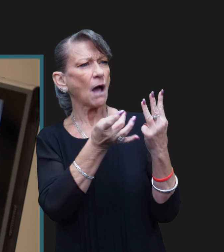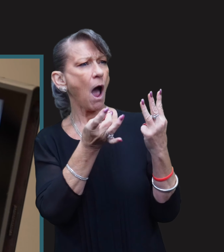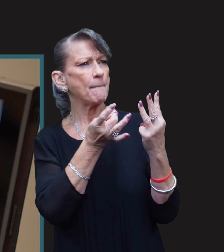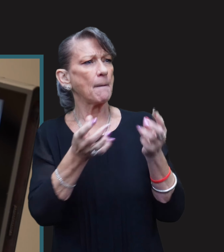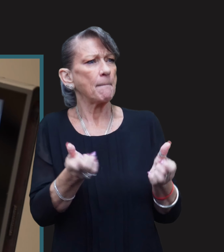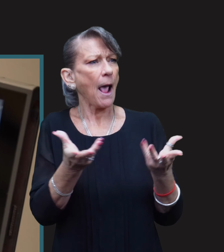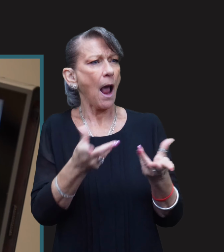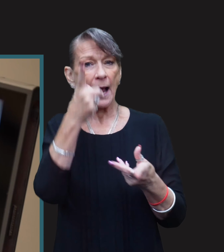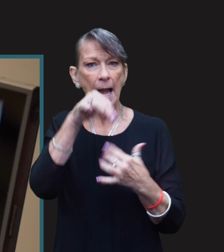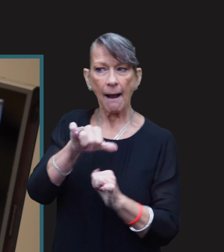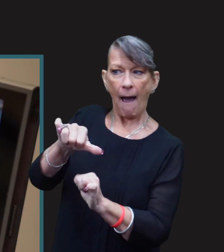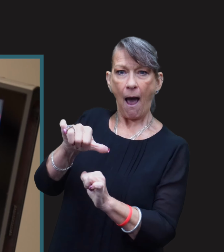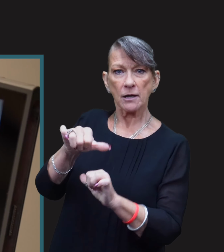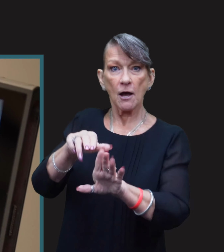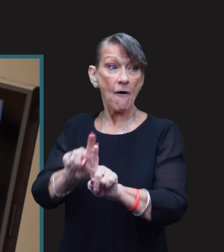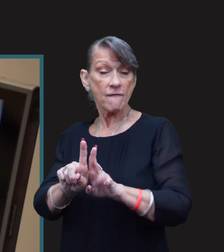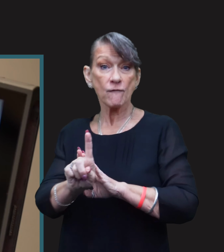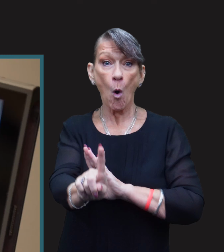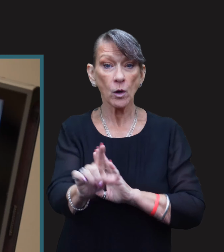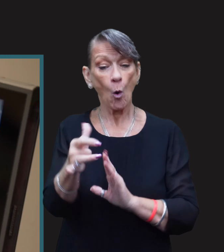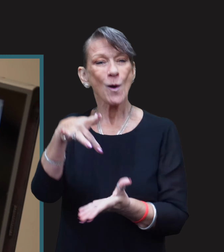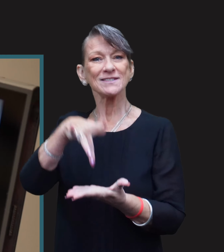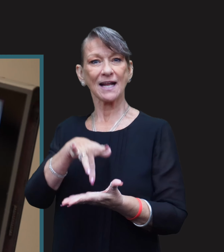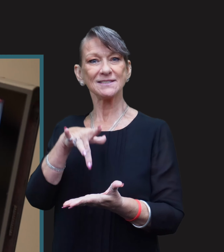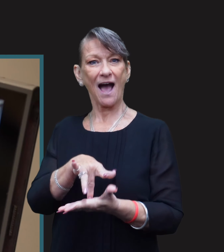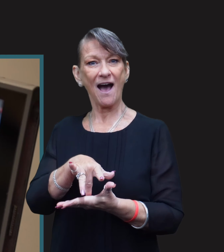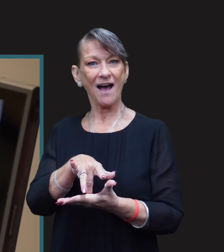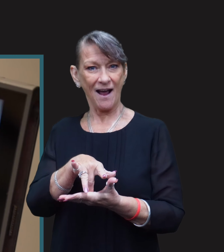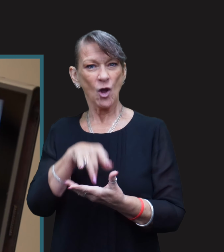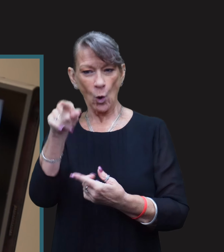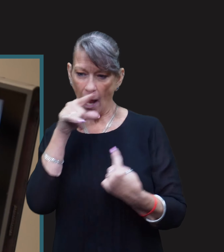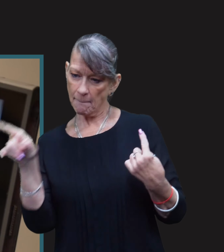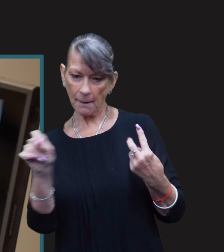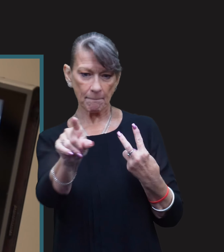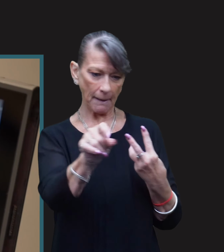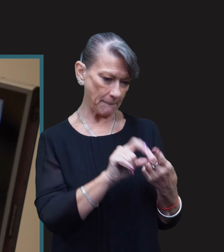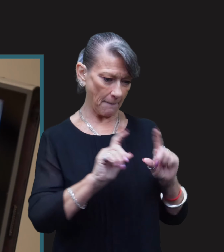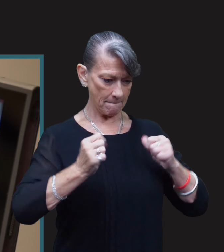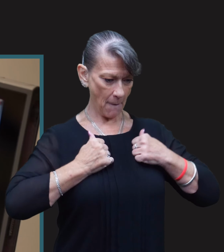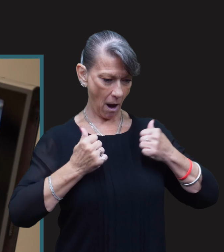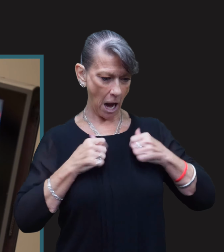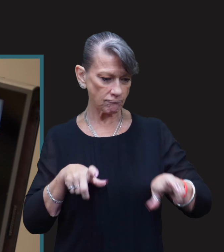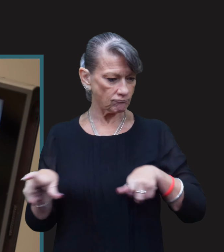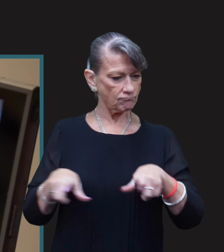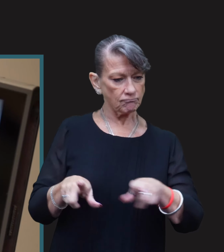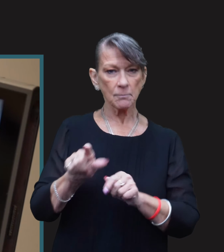Guard Forward And center. Allowing you to choose the type that suits your play style best.